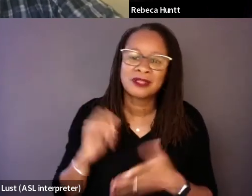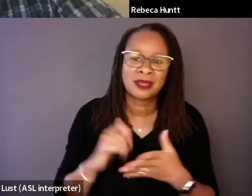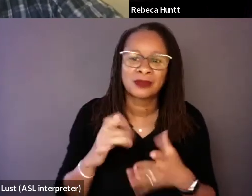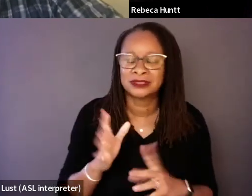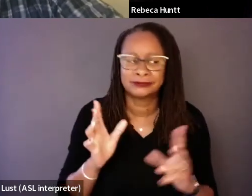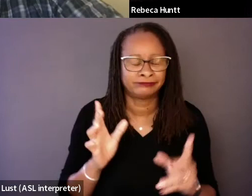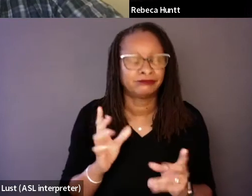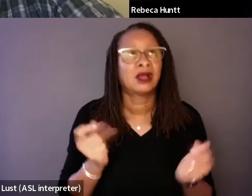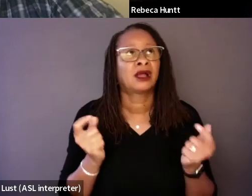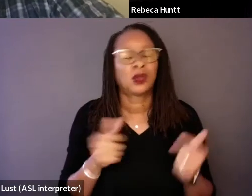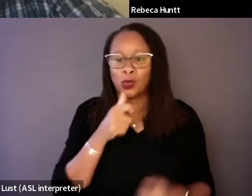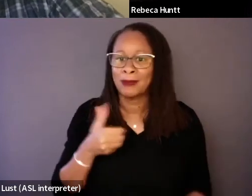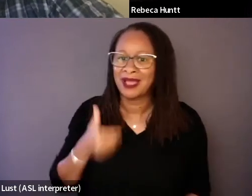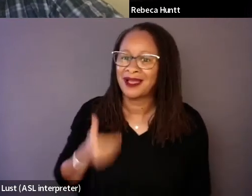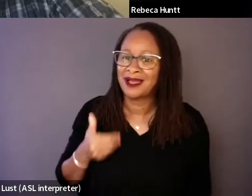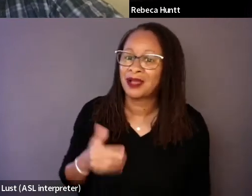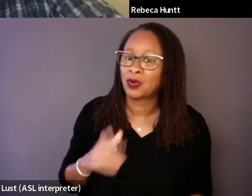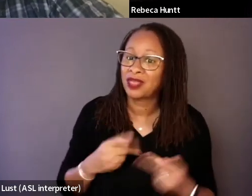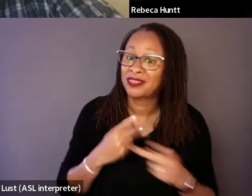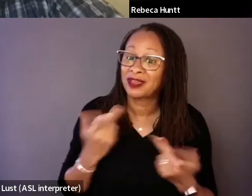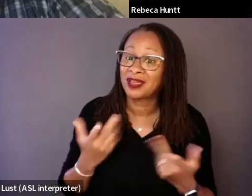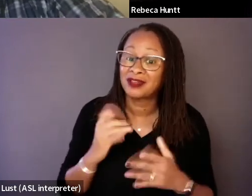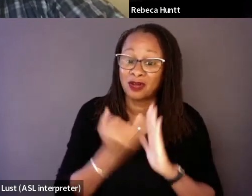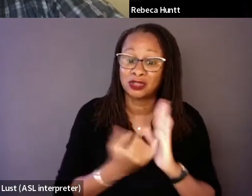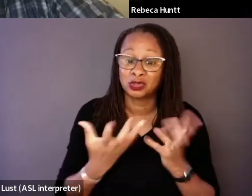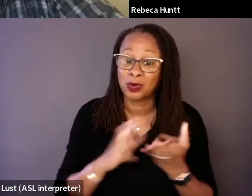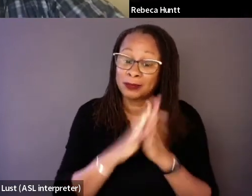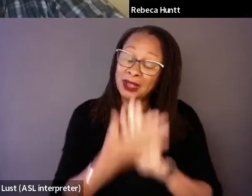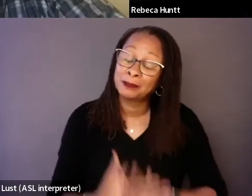you are or the kind of artist that you want to become -- that you want to be?